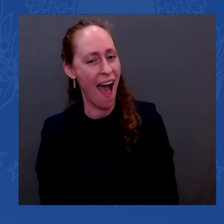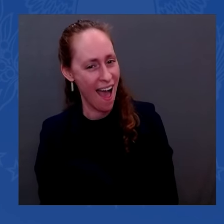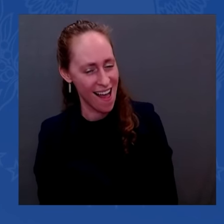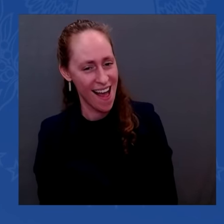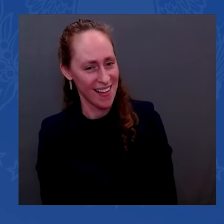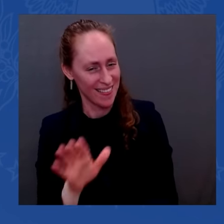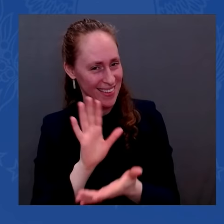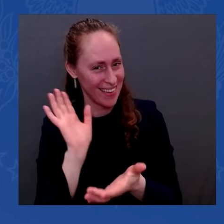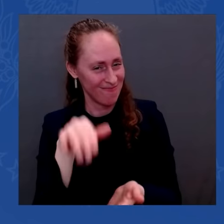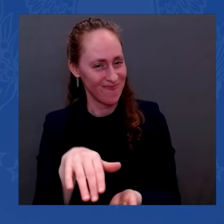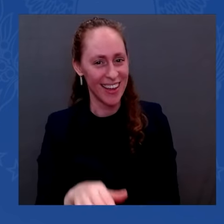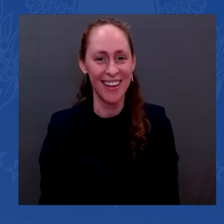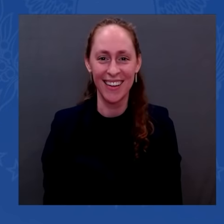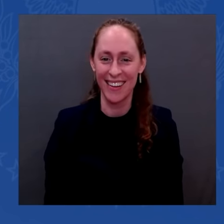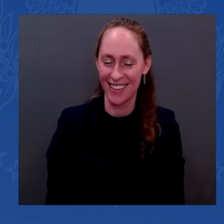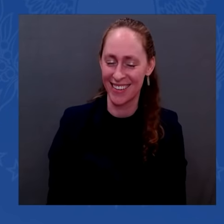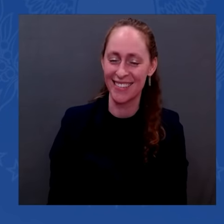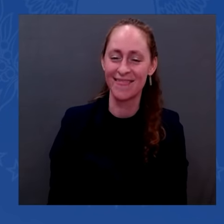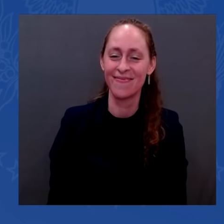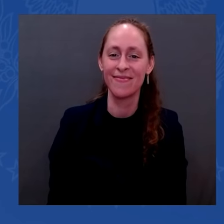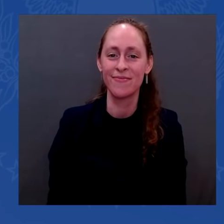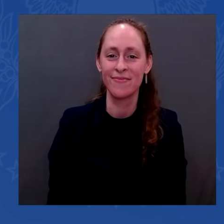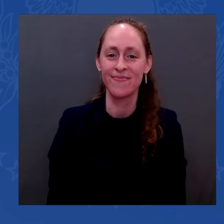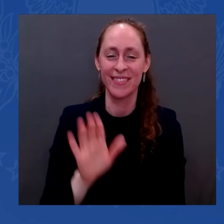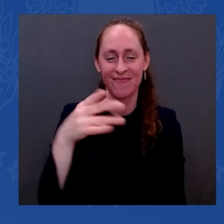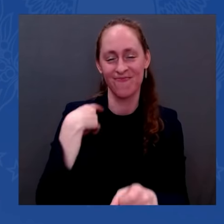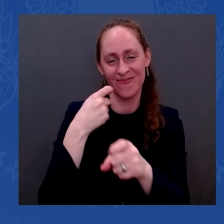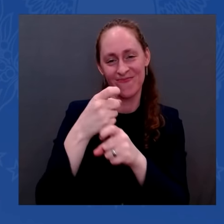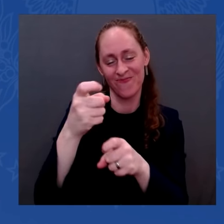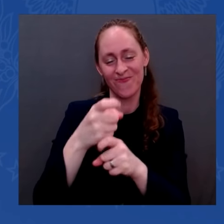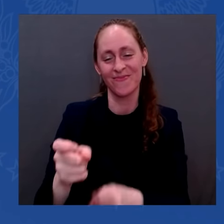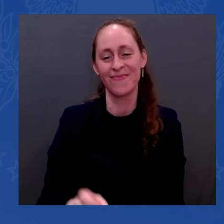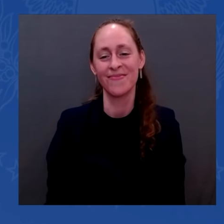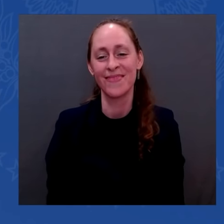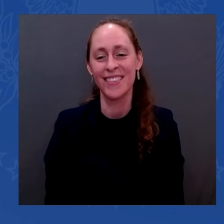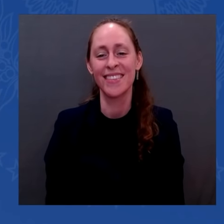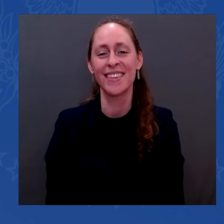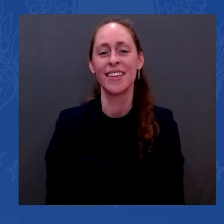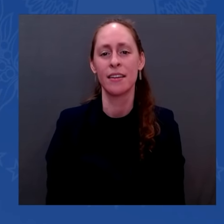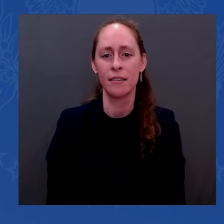No, but all kidding aside, it's been great. And that's -- that's mainly because I think --